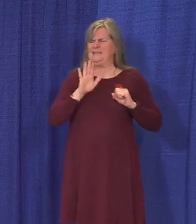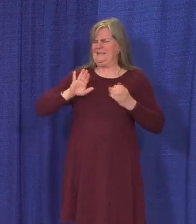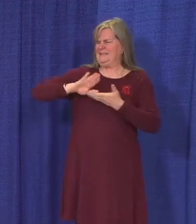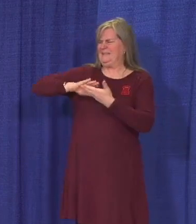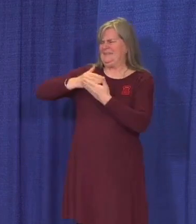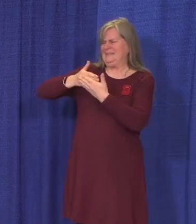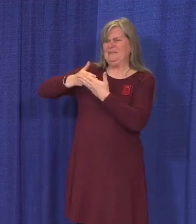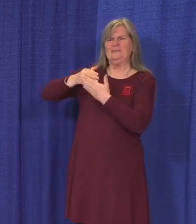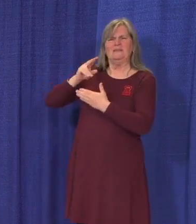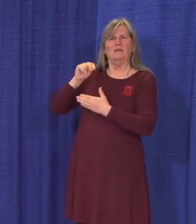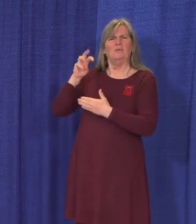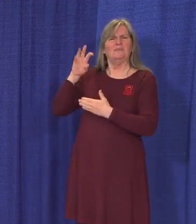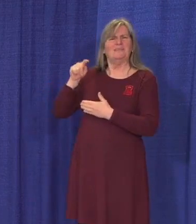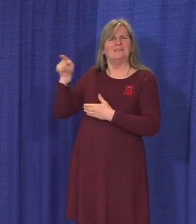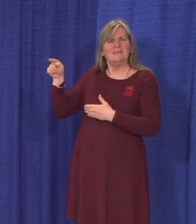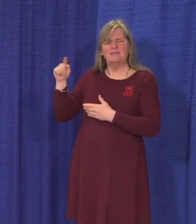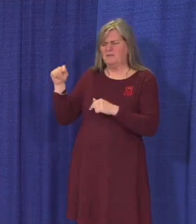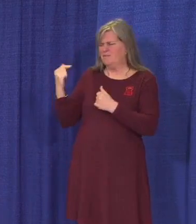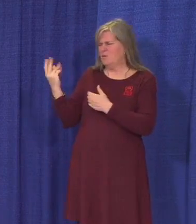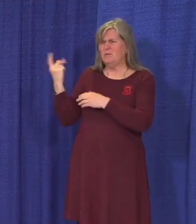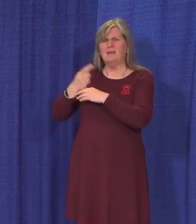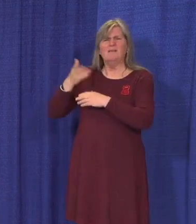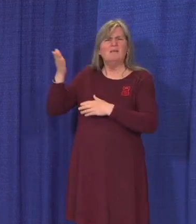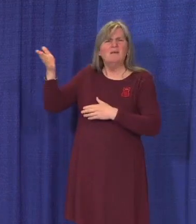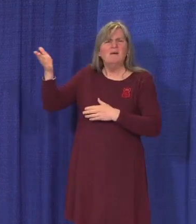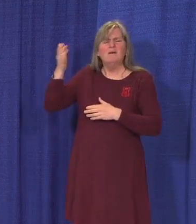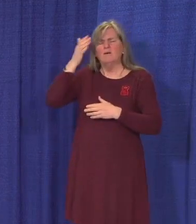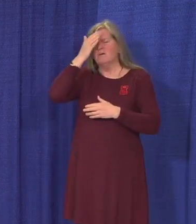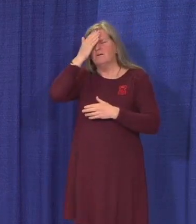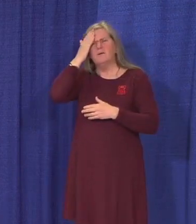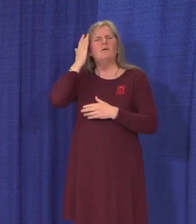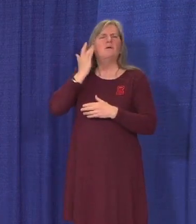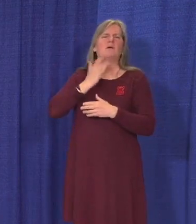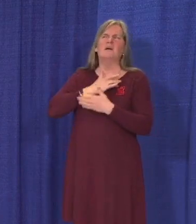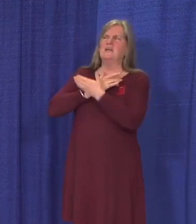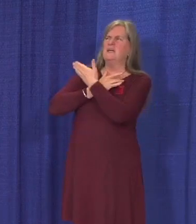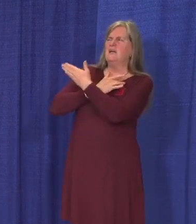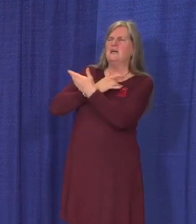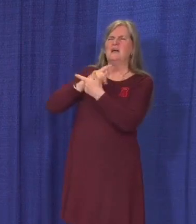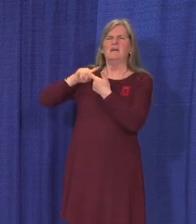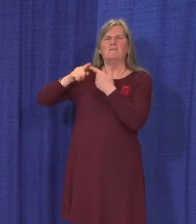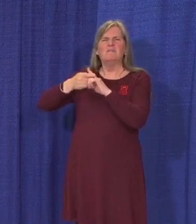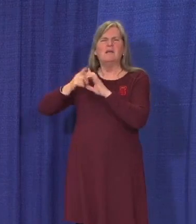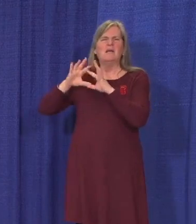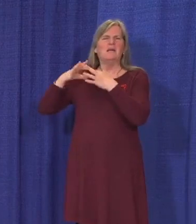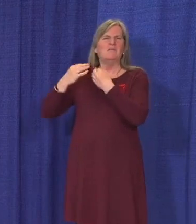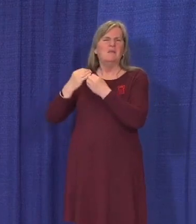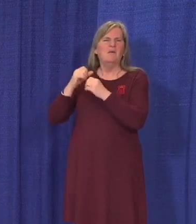and the individual took all the proper precaution and there's no risk of exposure.